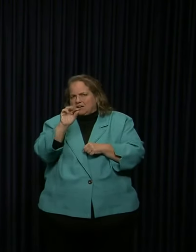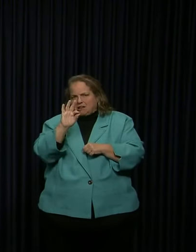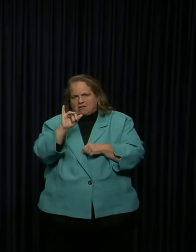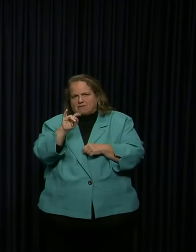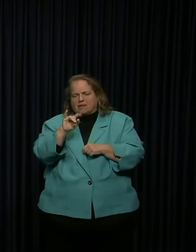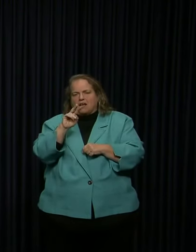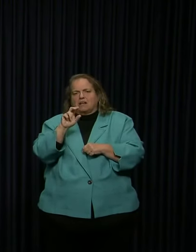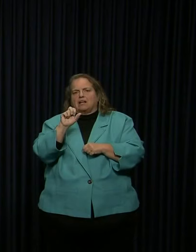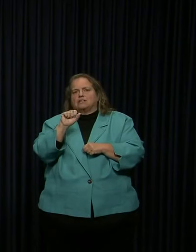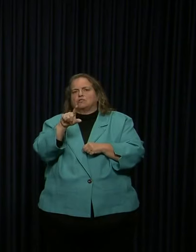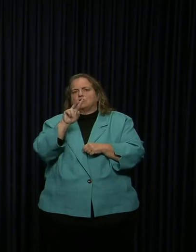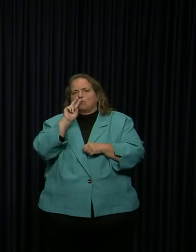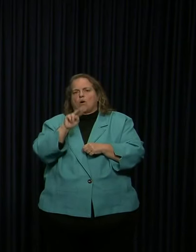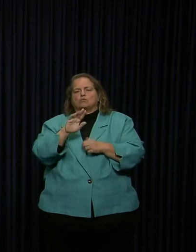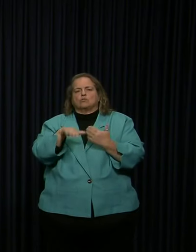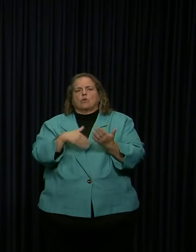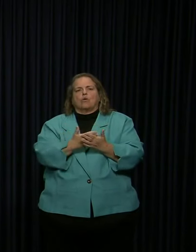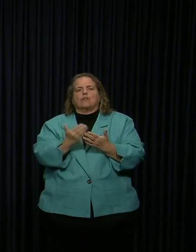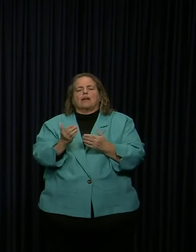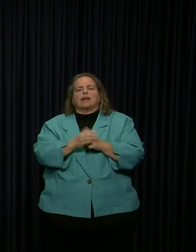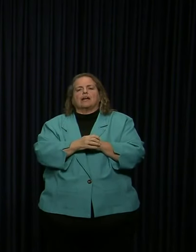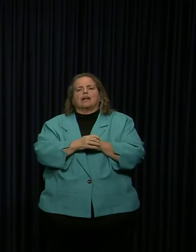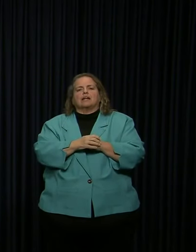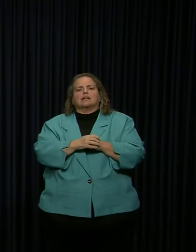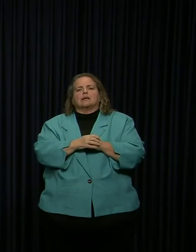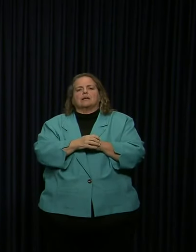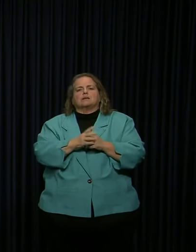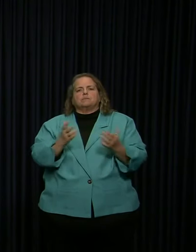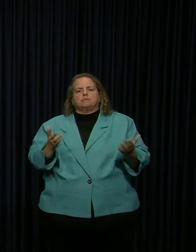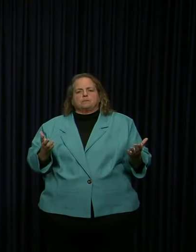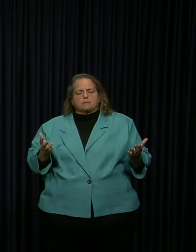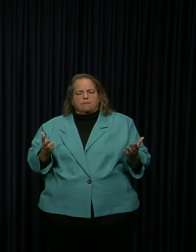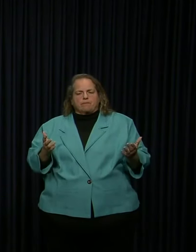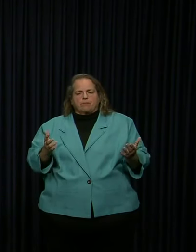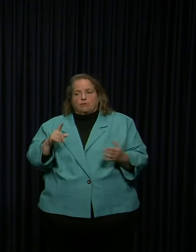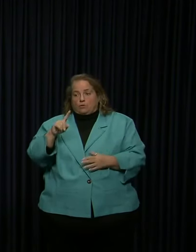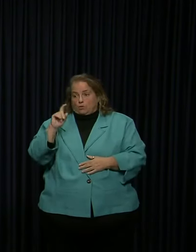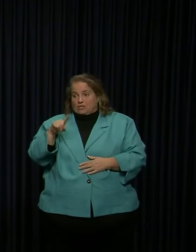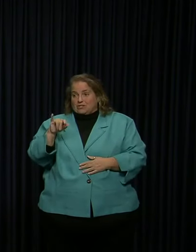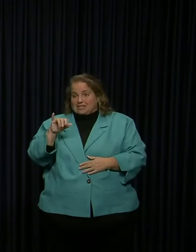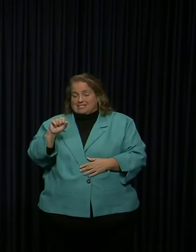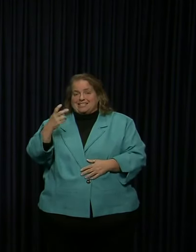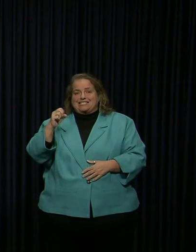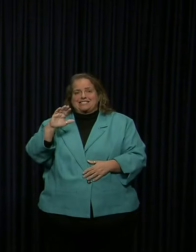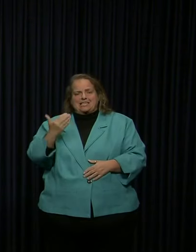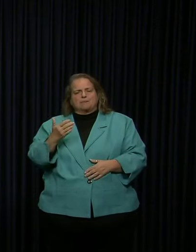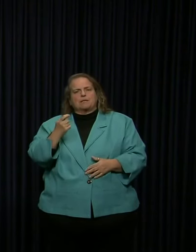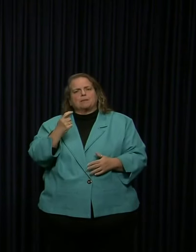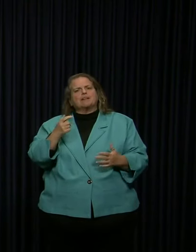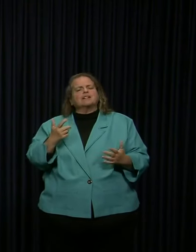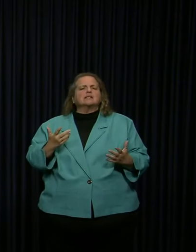SEE A RESURGENCE OF THIS IN CHINA, WILL ULTIMATELY DETERMINE